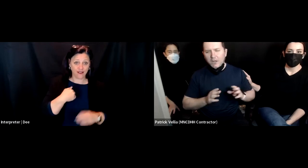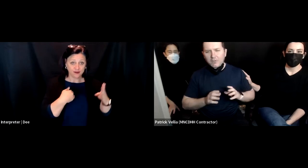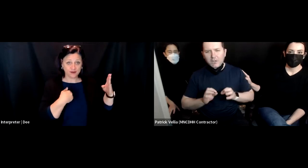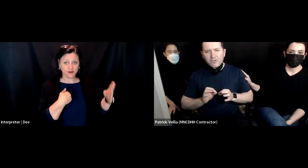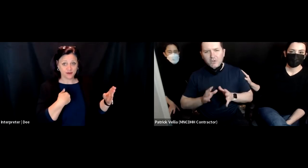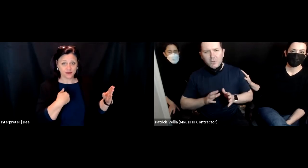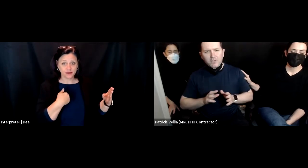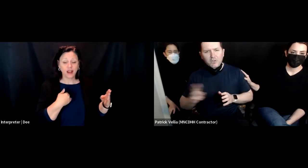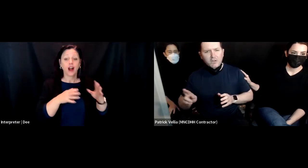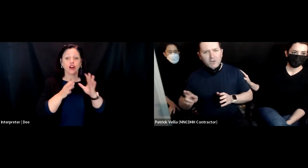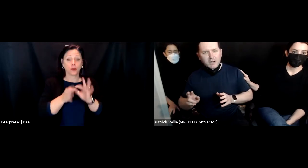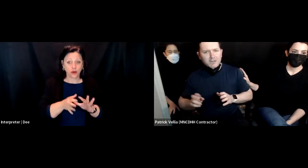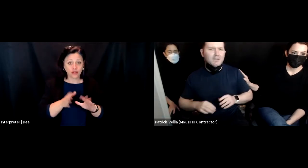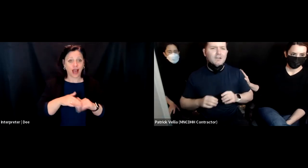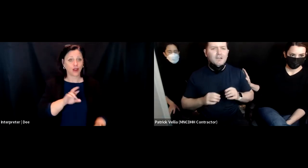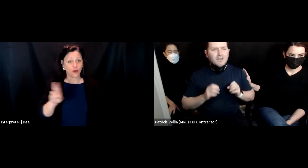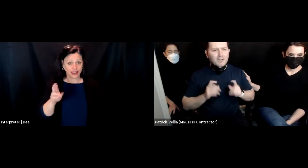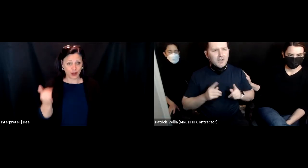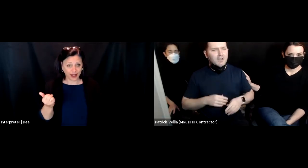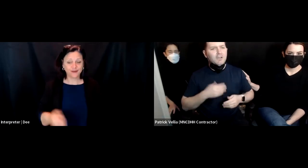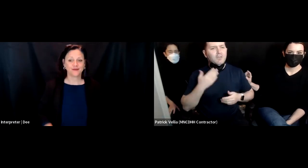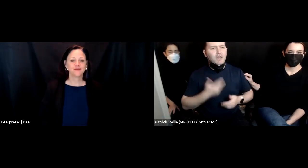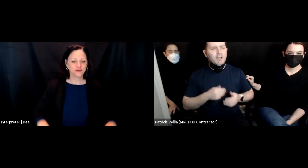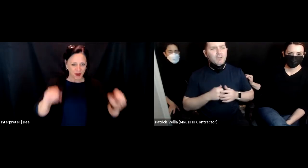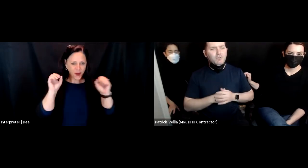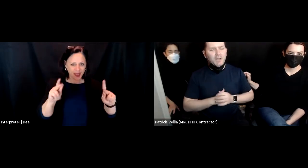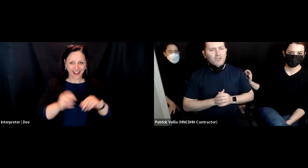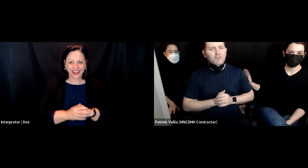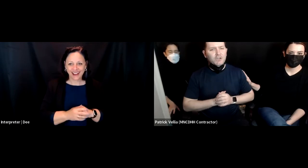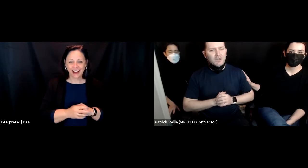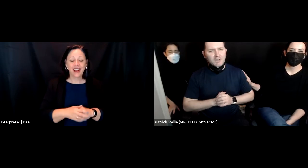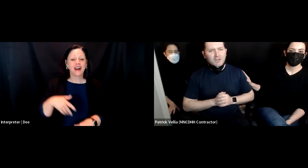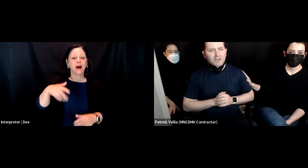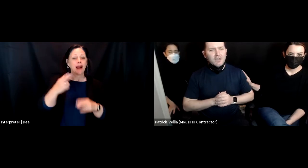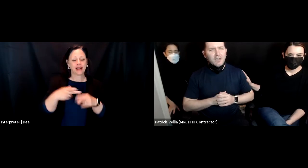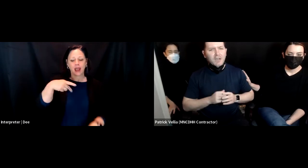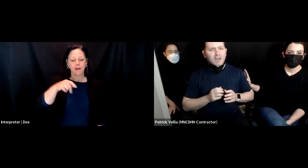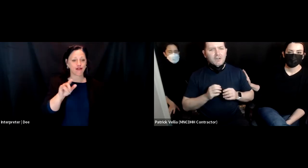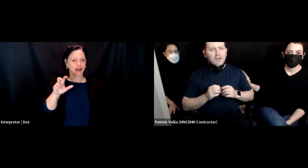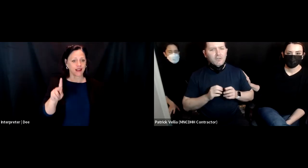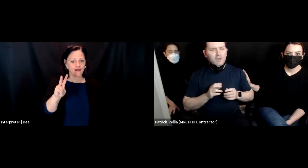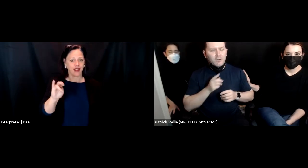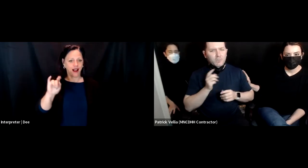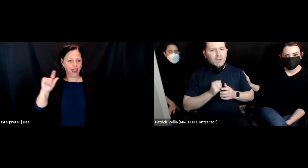tonight while having a tactile interpreter and I have a sign language interpreter on my -- well, on the screen. I'm on the left. But the interpreter's on the right. Okay.